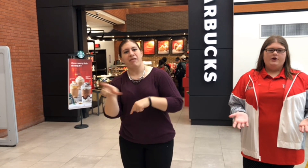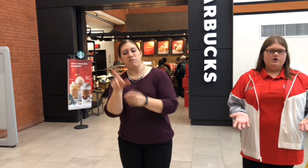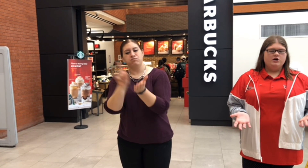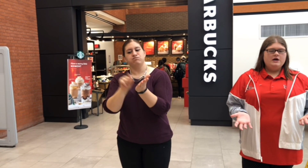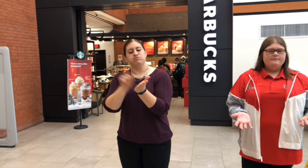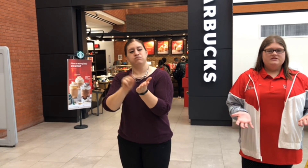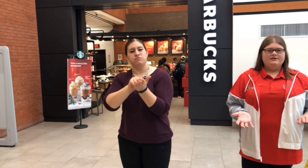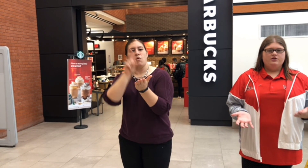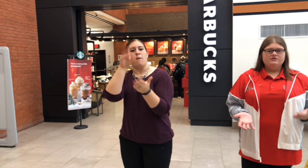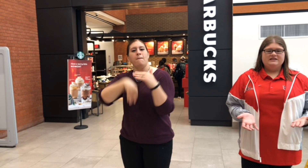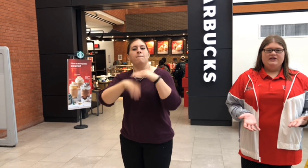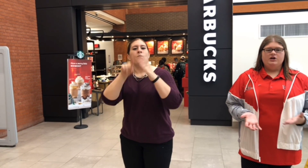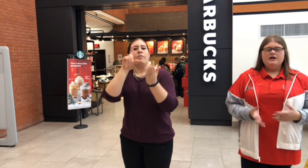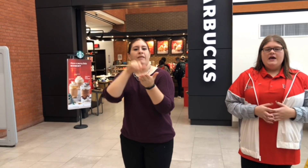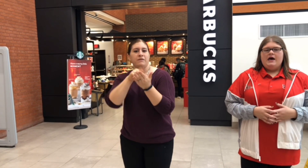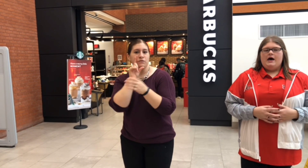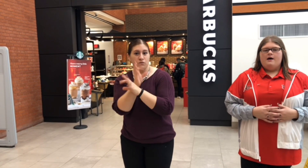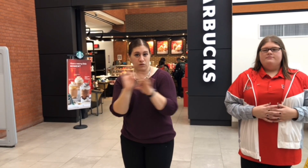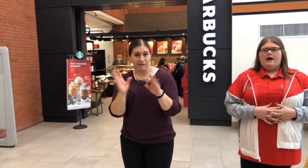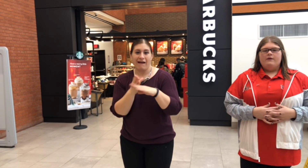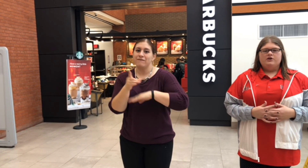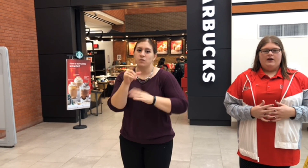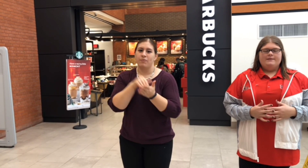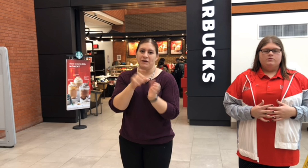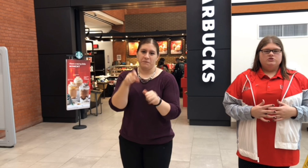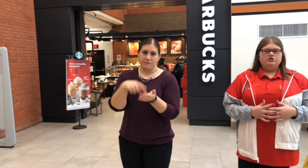out your materials here.